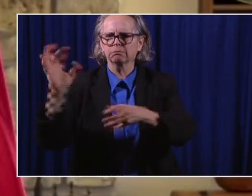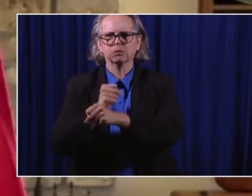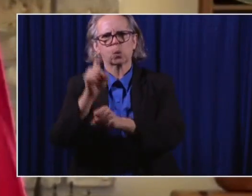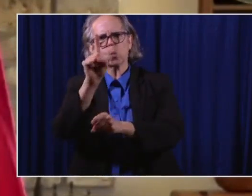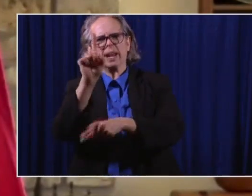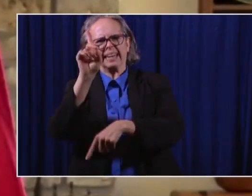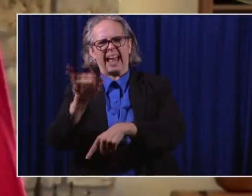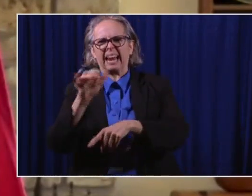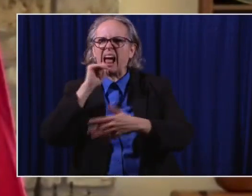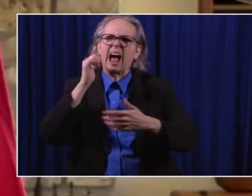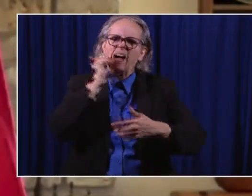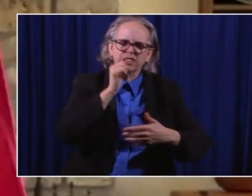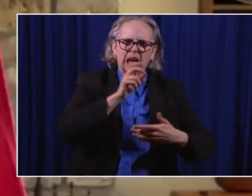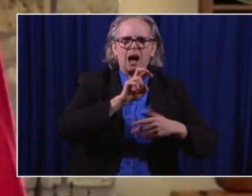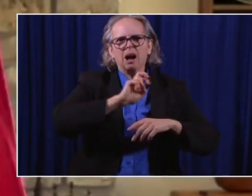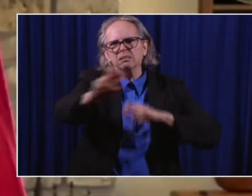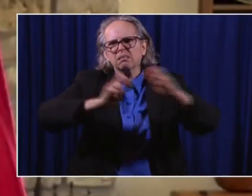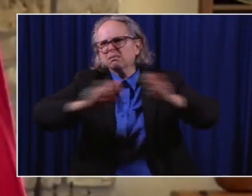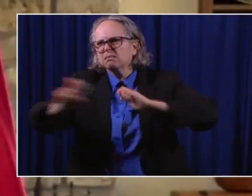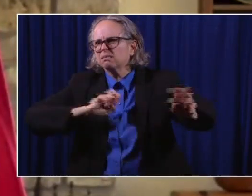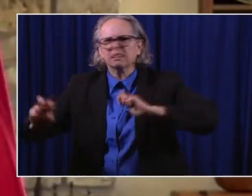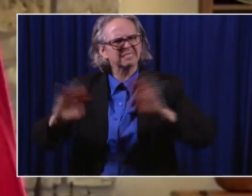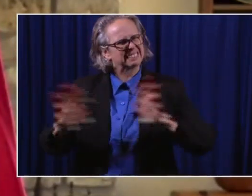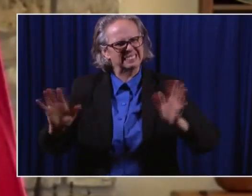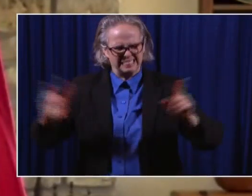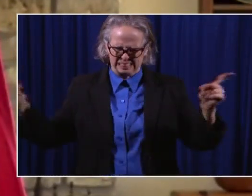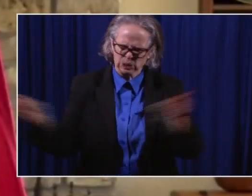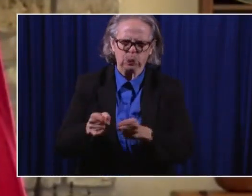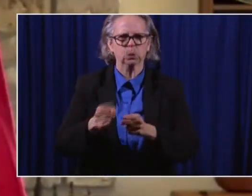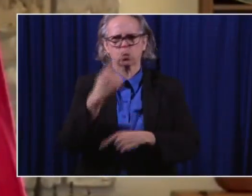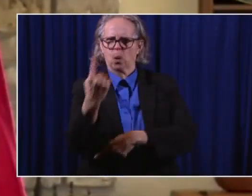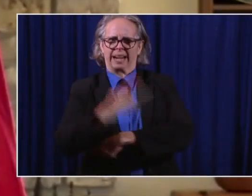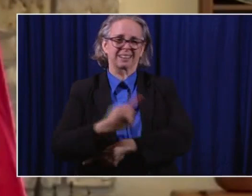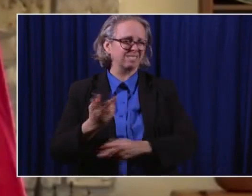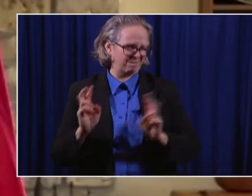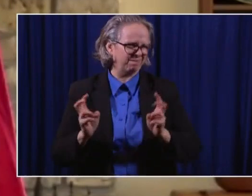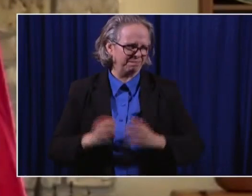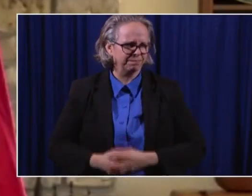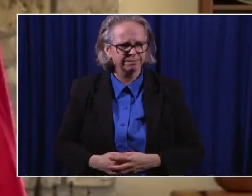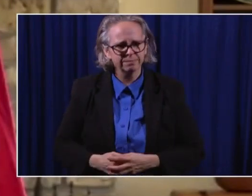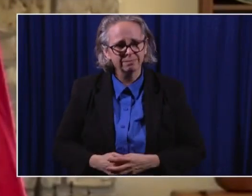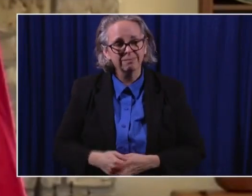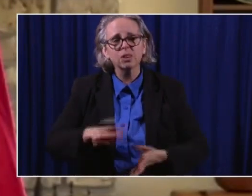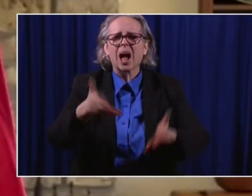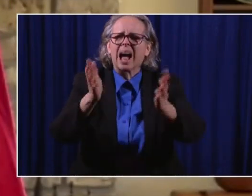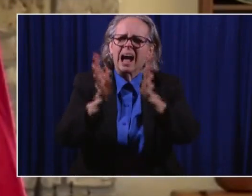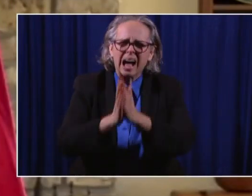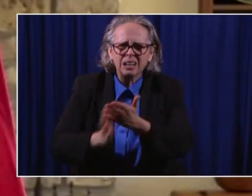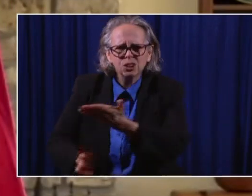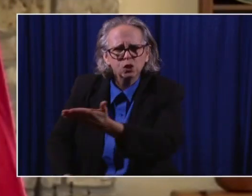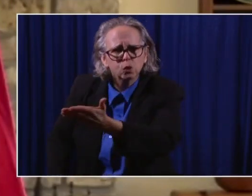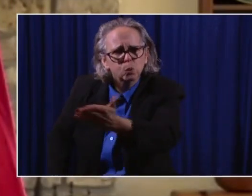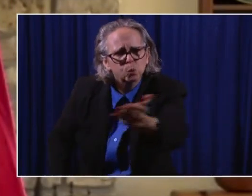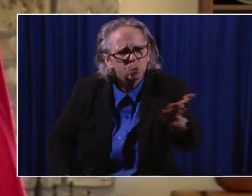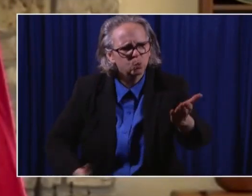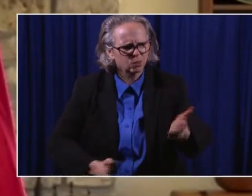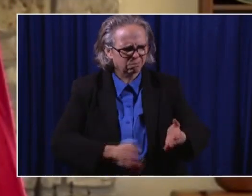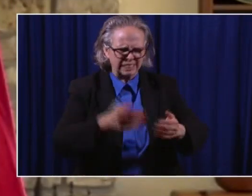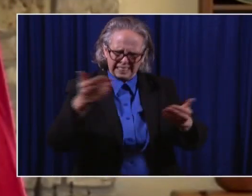CONSOLIDATE IT. THESE ARE SIMPLE THINGS. WE ARE ASKING EVERY OHIOAN TO DO